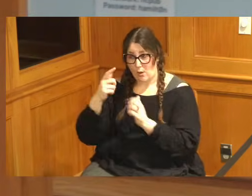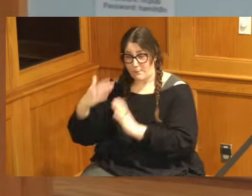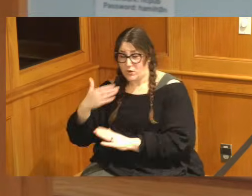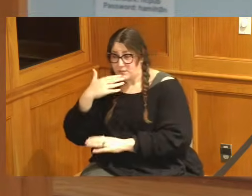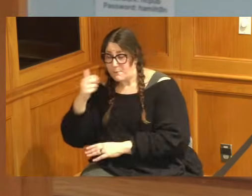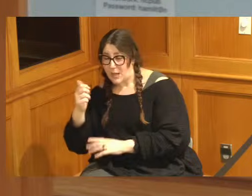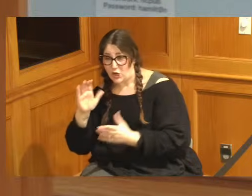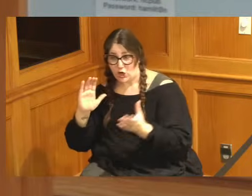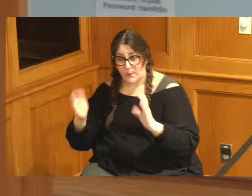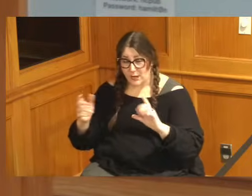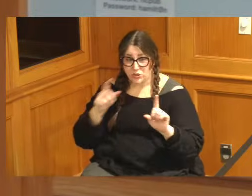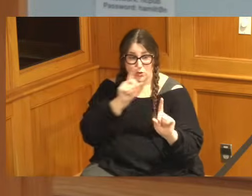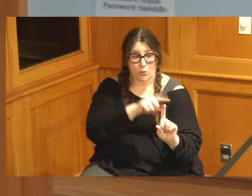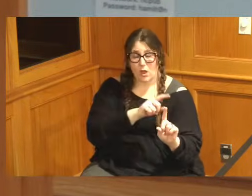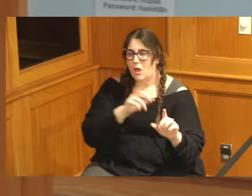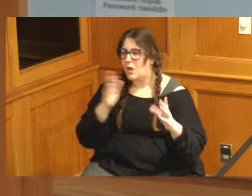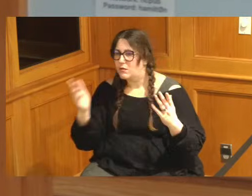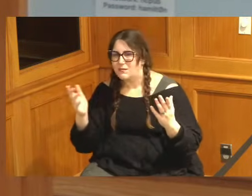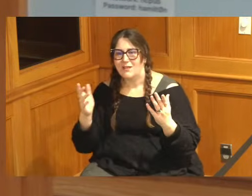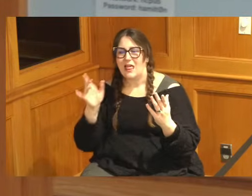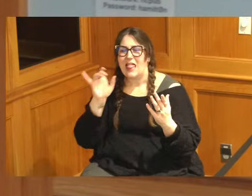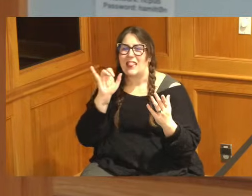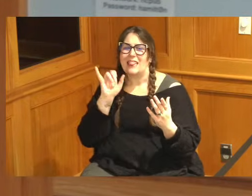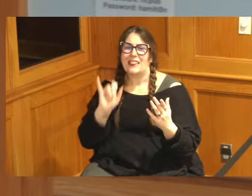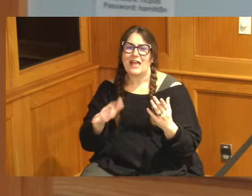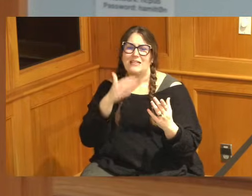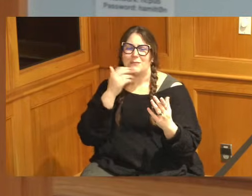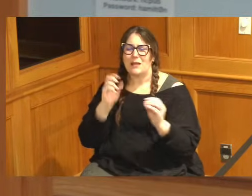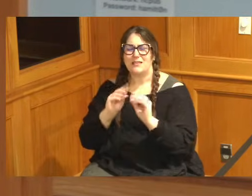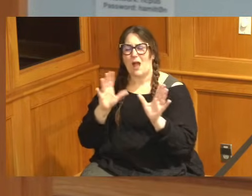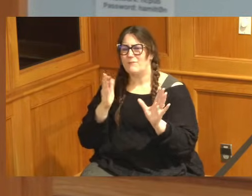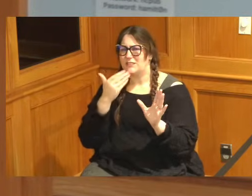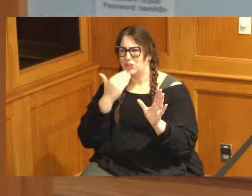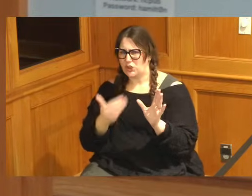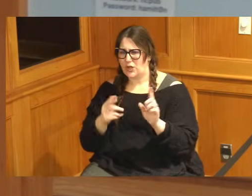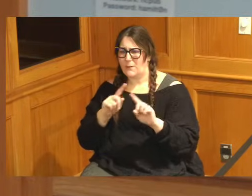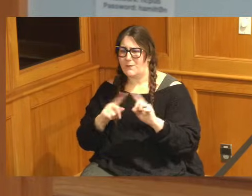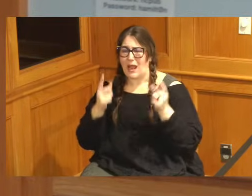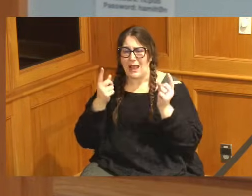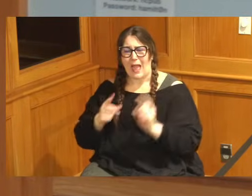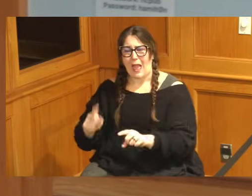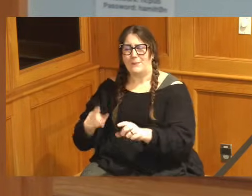than the other that is I think obviously good but doesn't happen in the natural order of things and